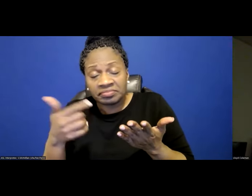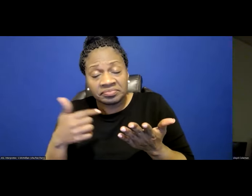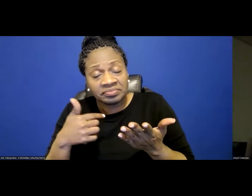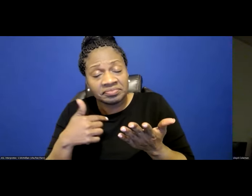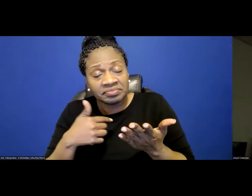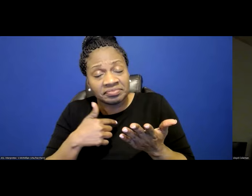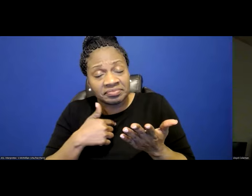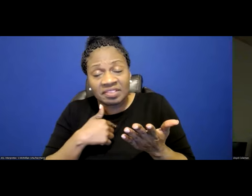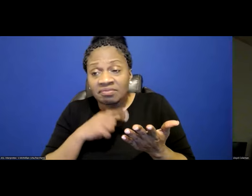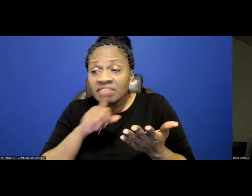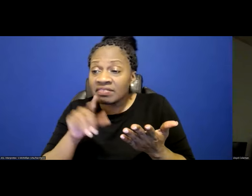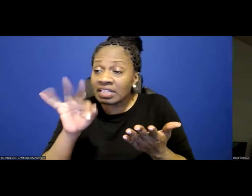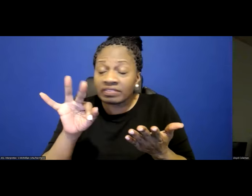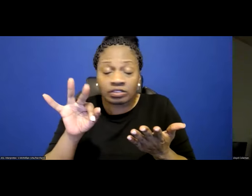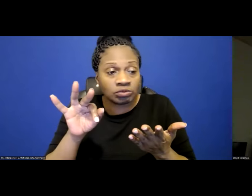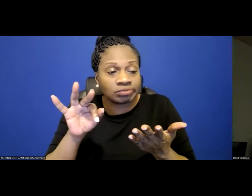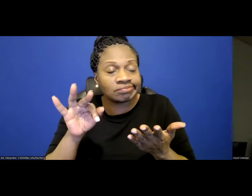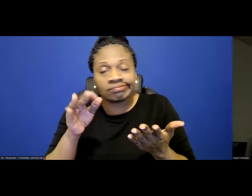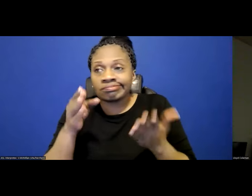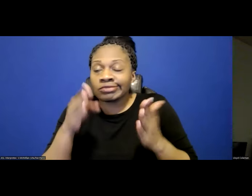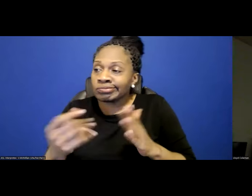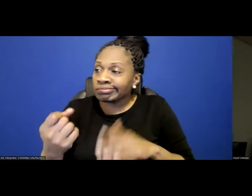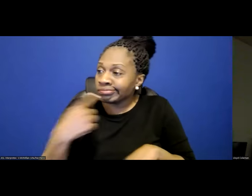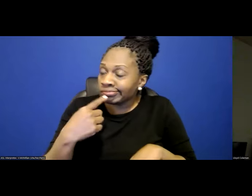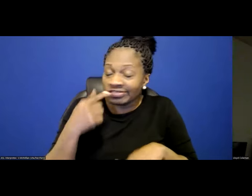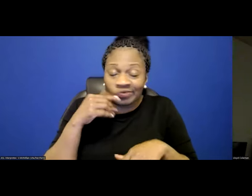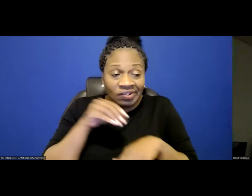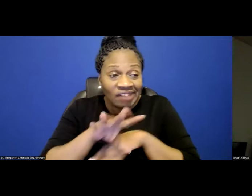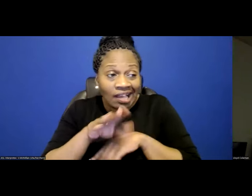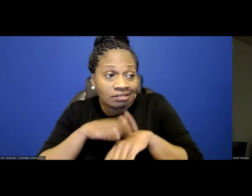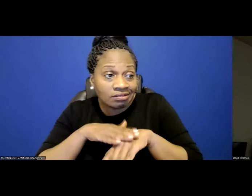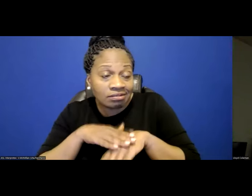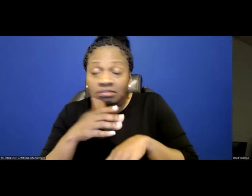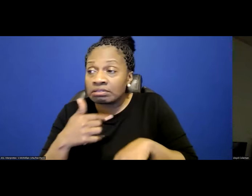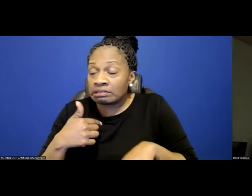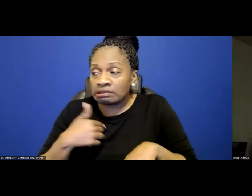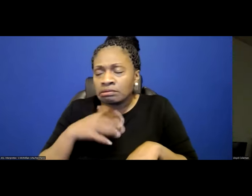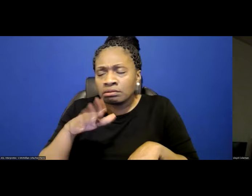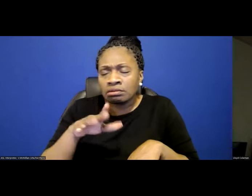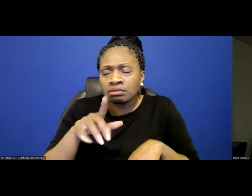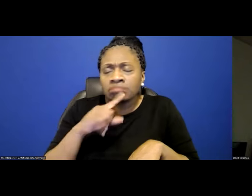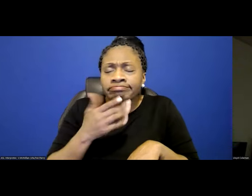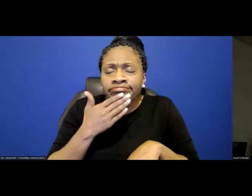if anyone was ever to kind of ask me for advice on it, I would say that, you know, it is definitely better to disclose,